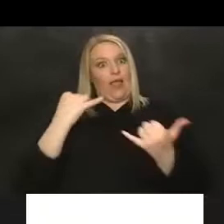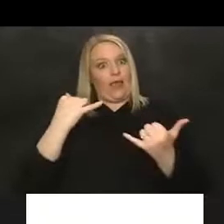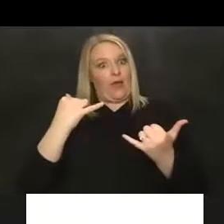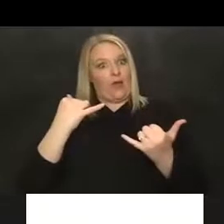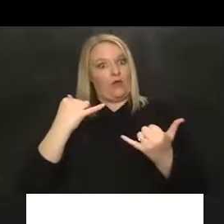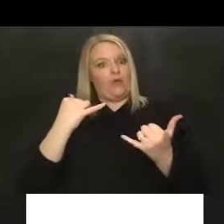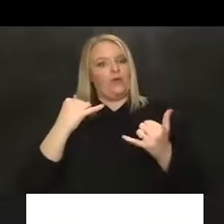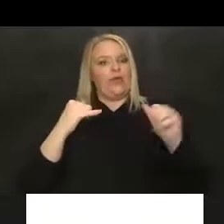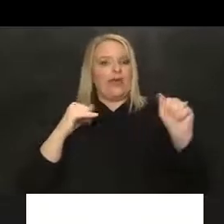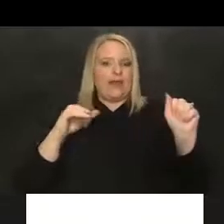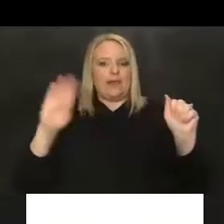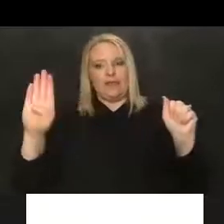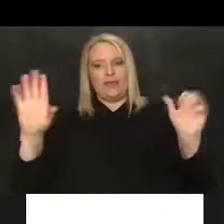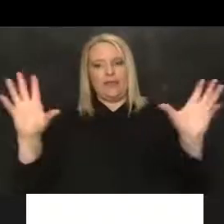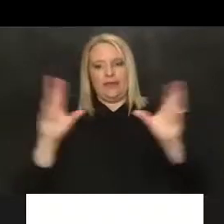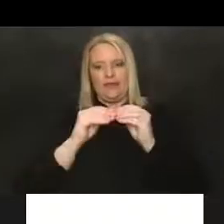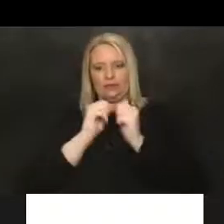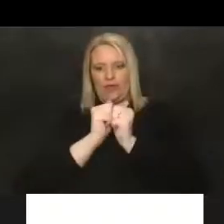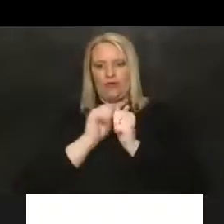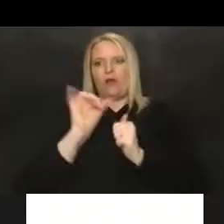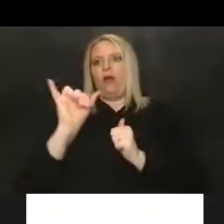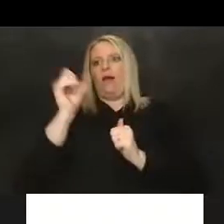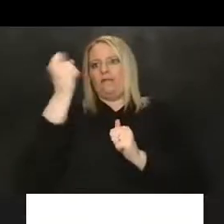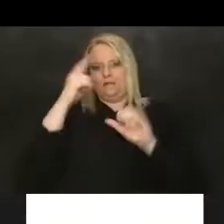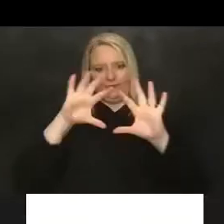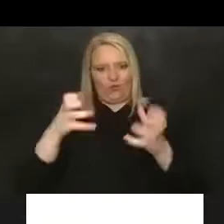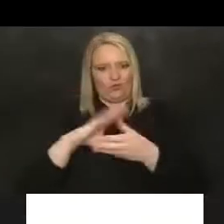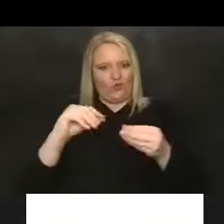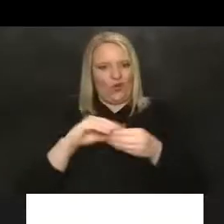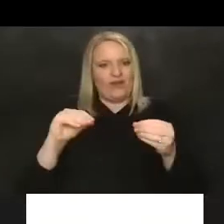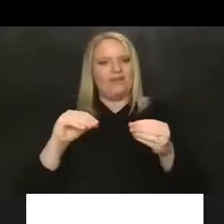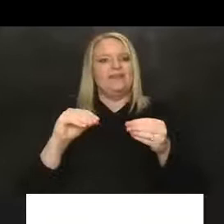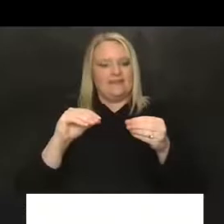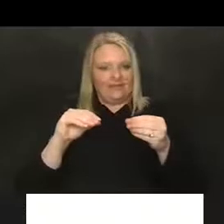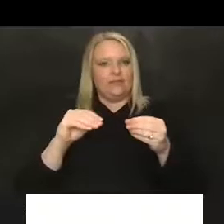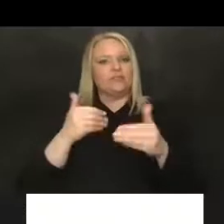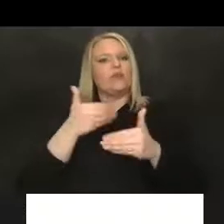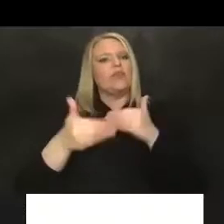together, and, "hey, look at that." Yeah, so the next question in that series of questions is...?